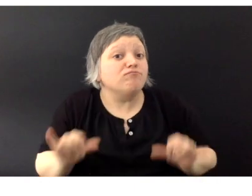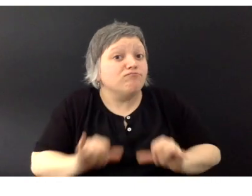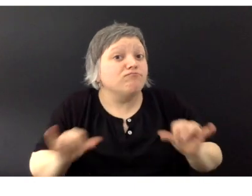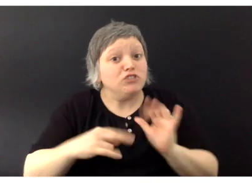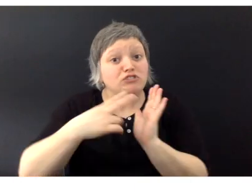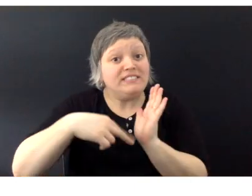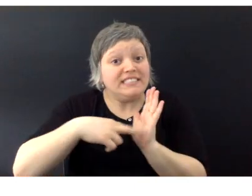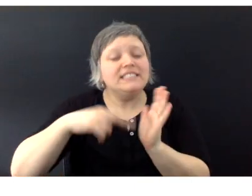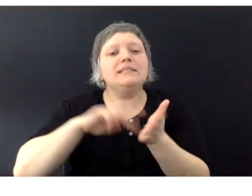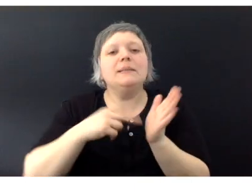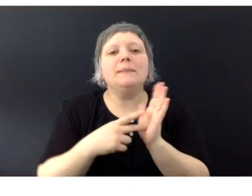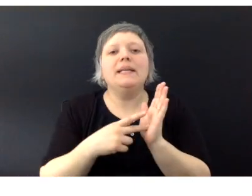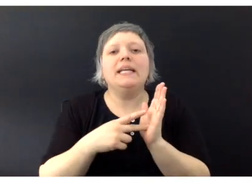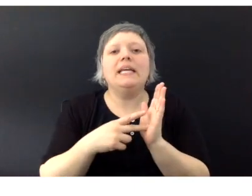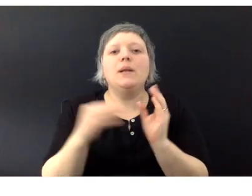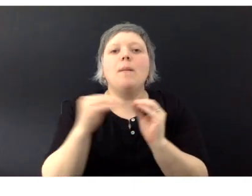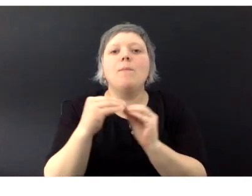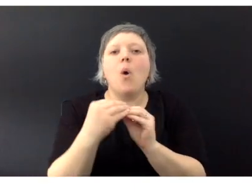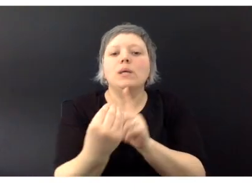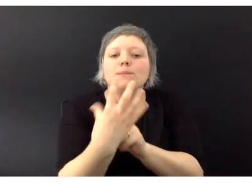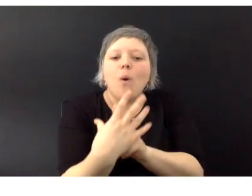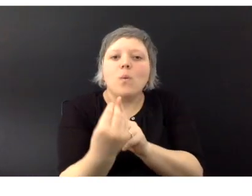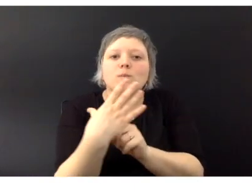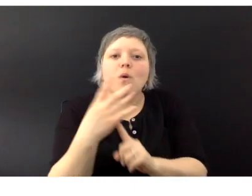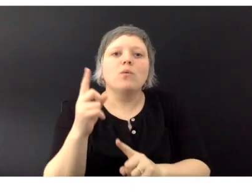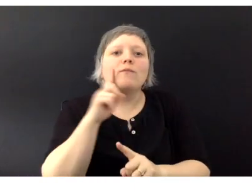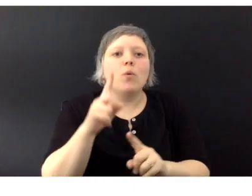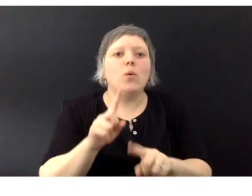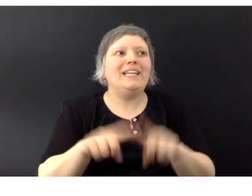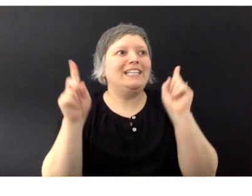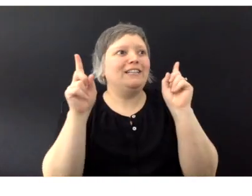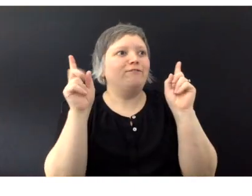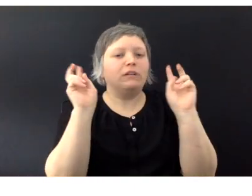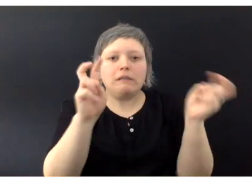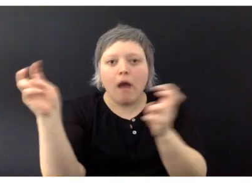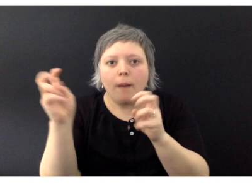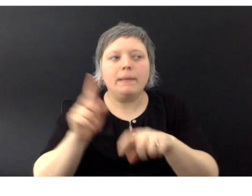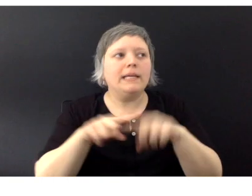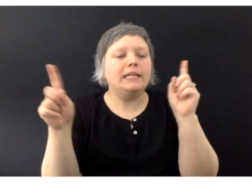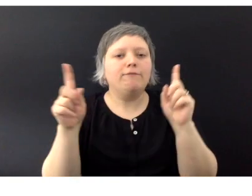reading every day exposes your child to new vocabulary. Different languages then would be